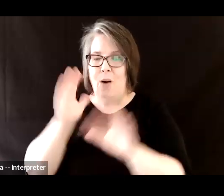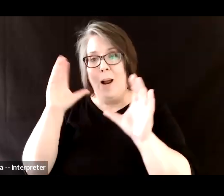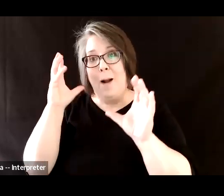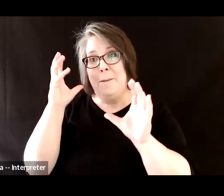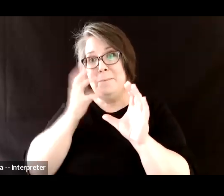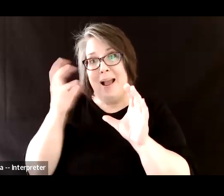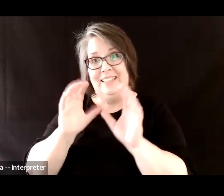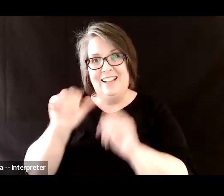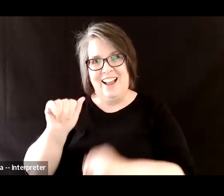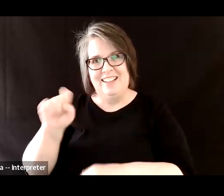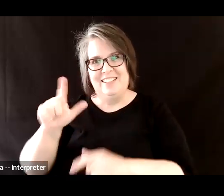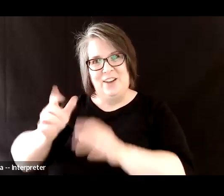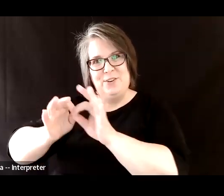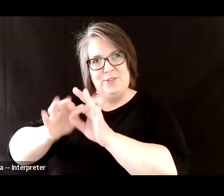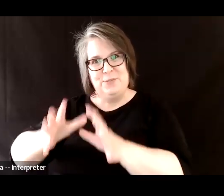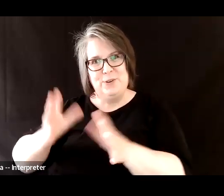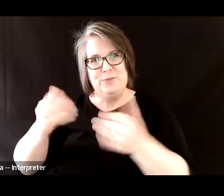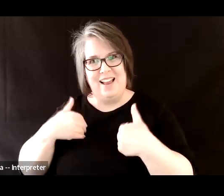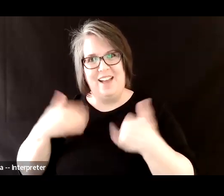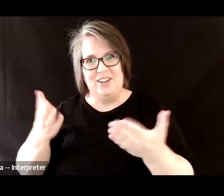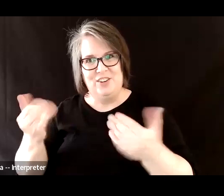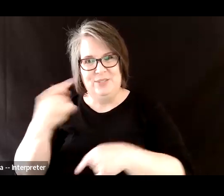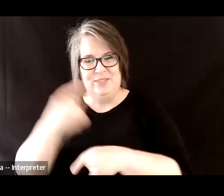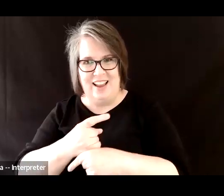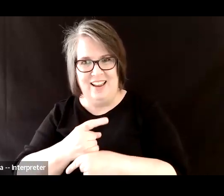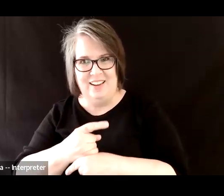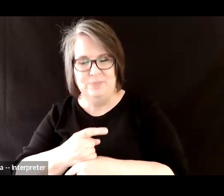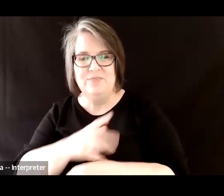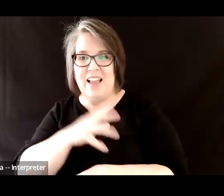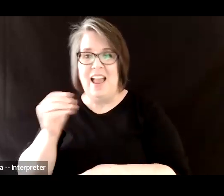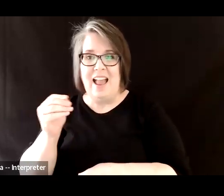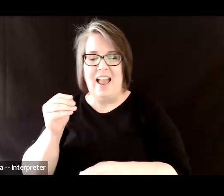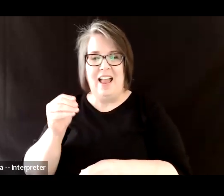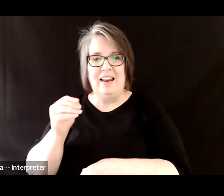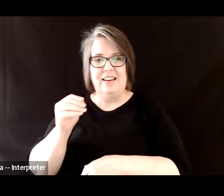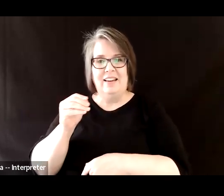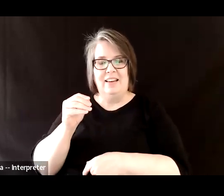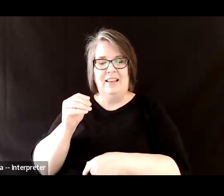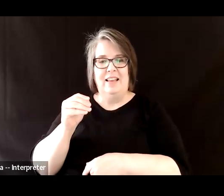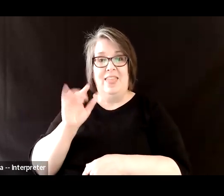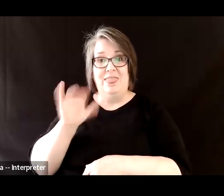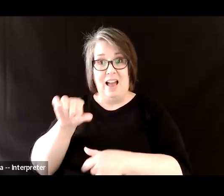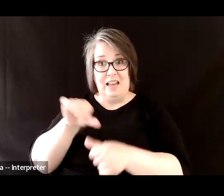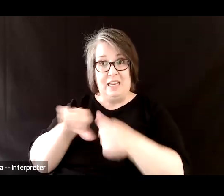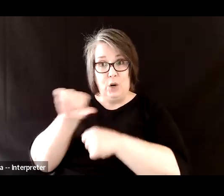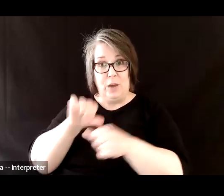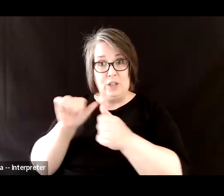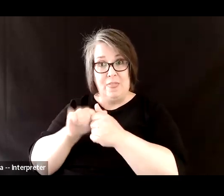Sign Language interpreters that we have here with us today. And those -- that interaction, that extra window, again,